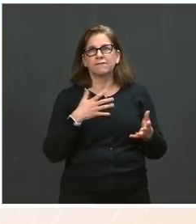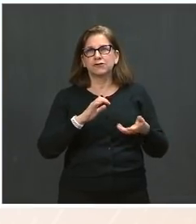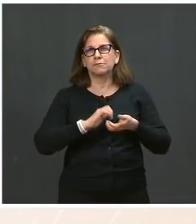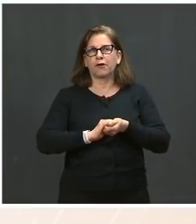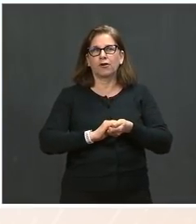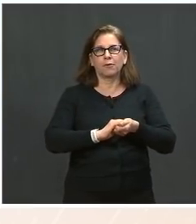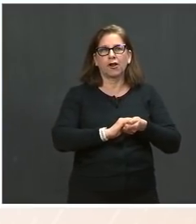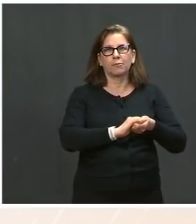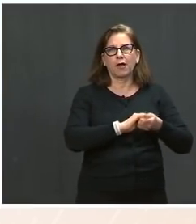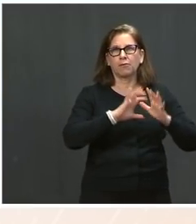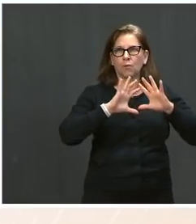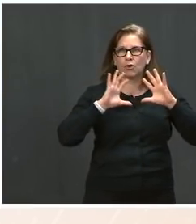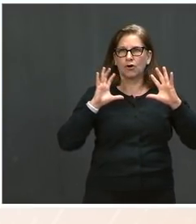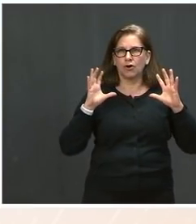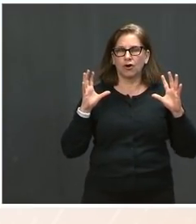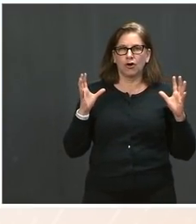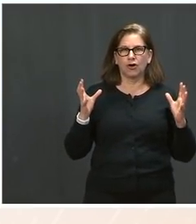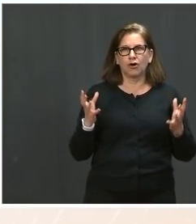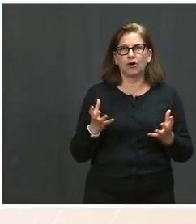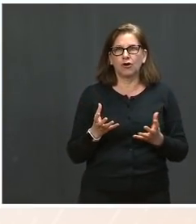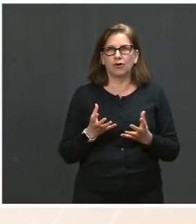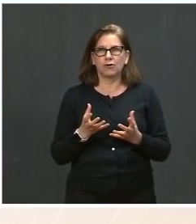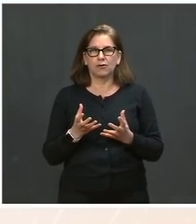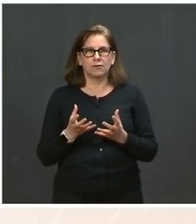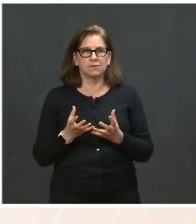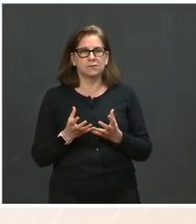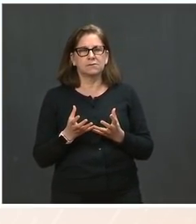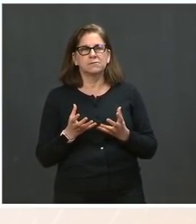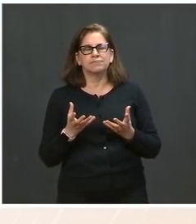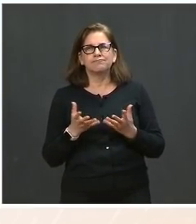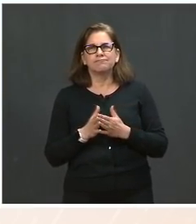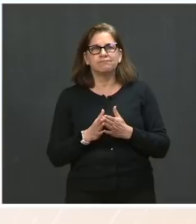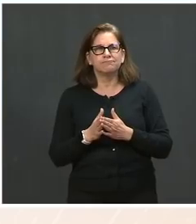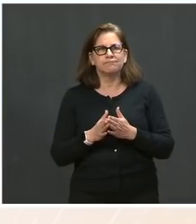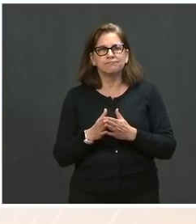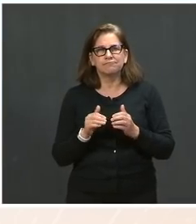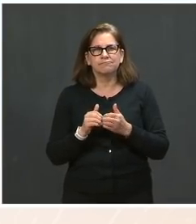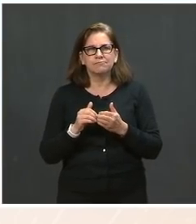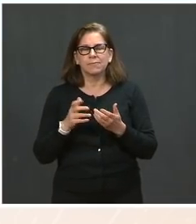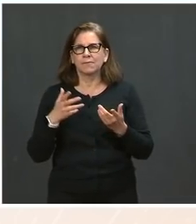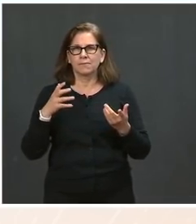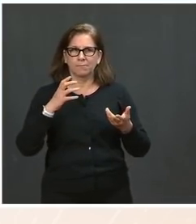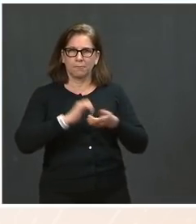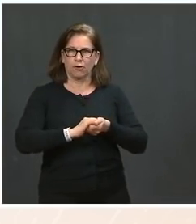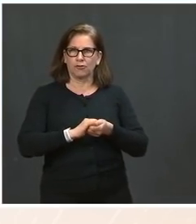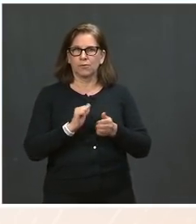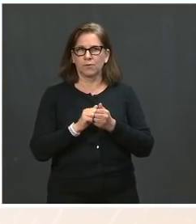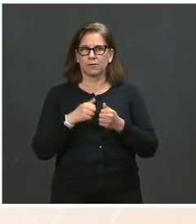there is a huge appetite for a partnership with America on these next-generation technologies